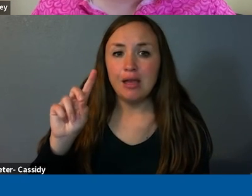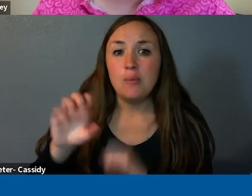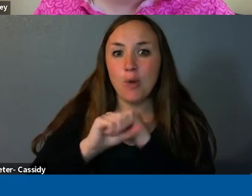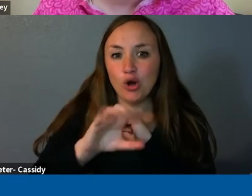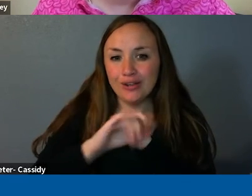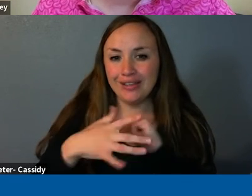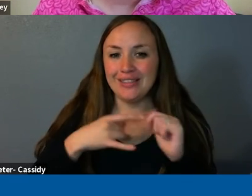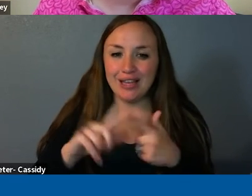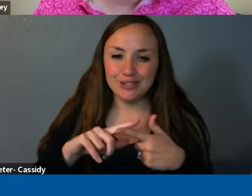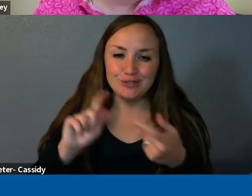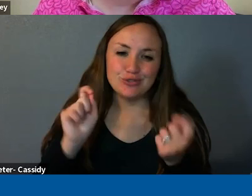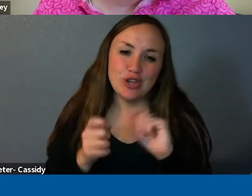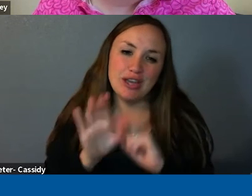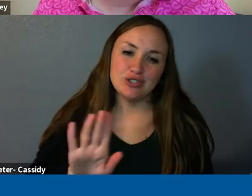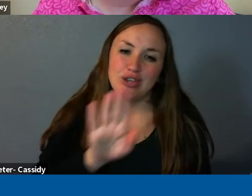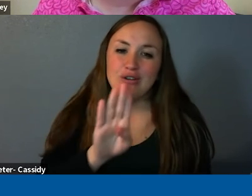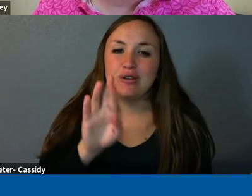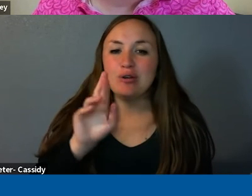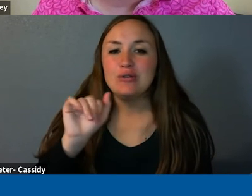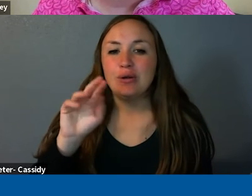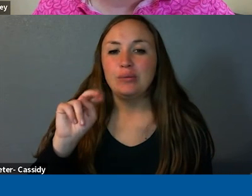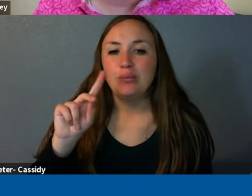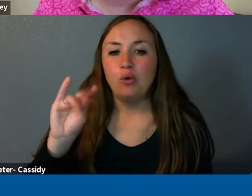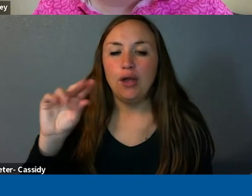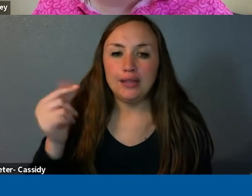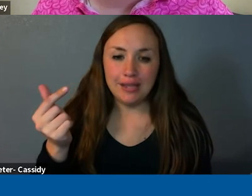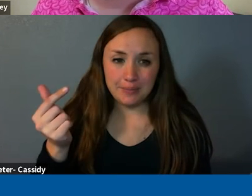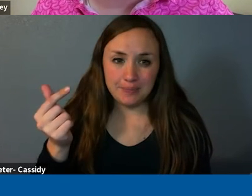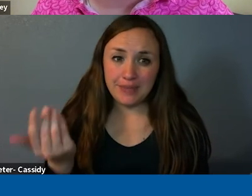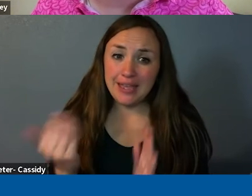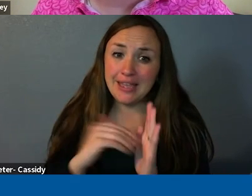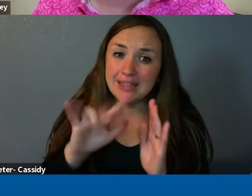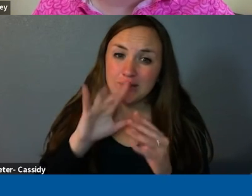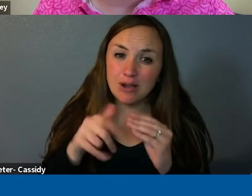So, you know, tie it into a new initiative if you can. Again, this speaks to your role as designer,